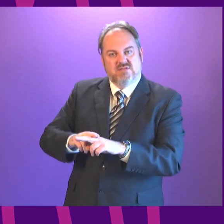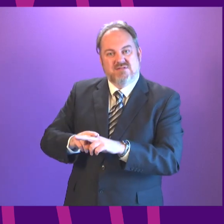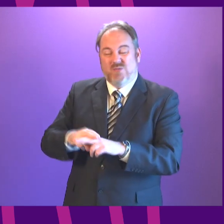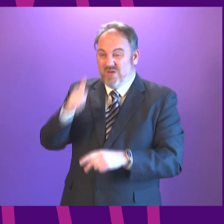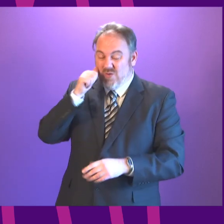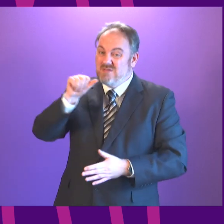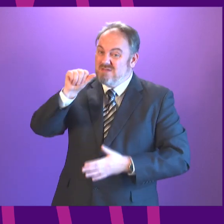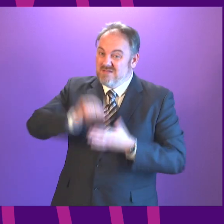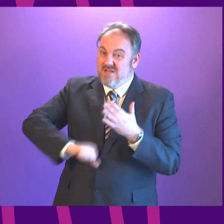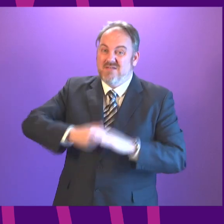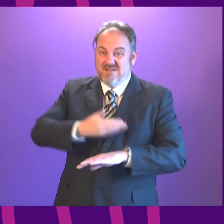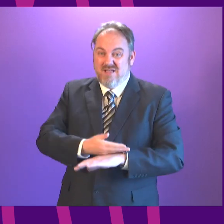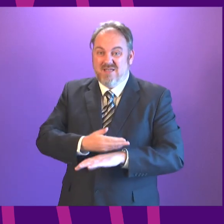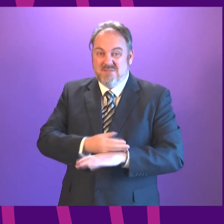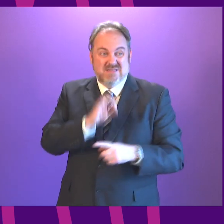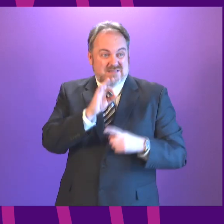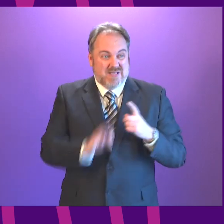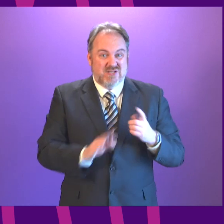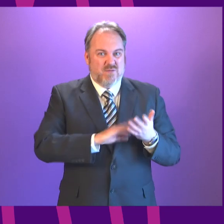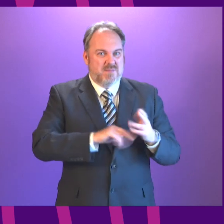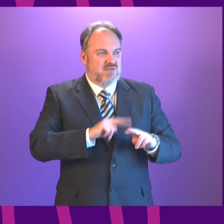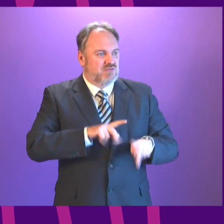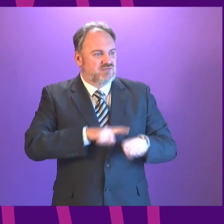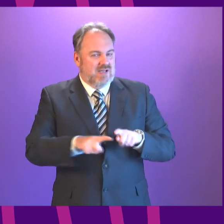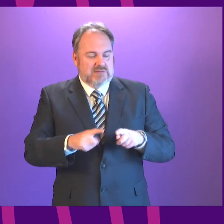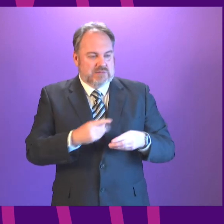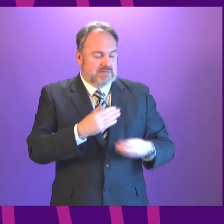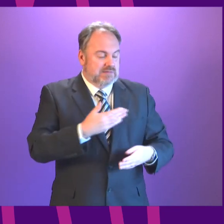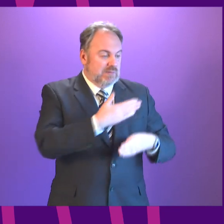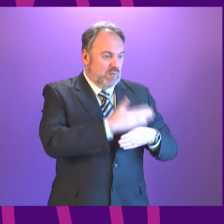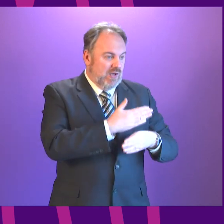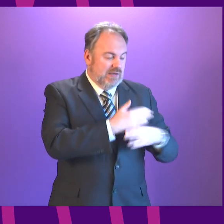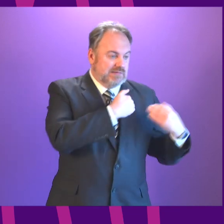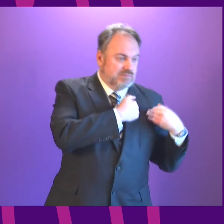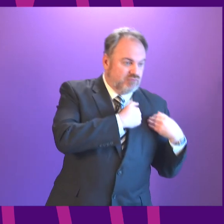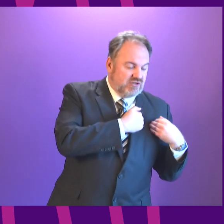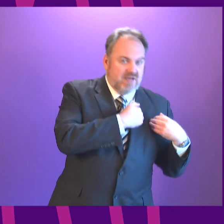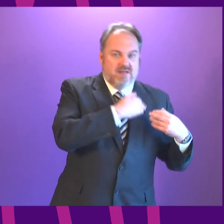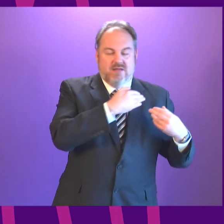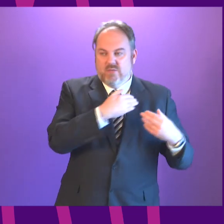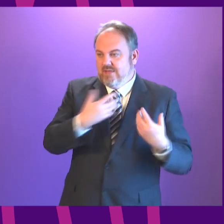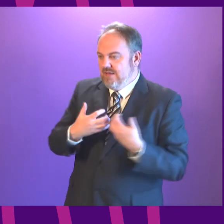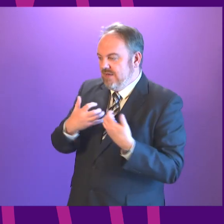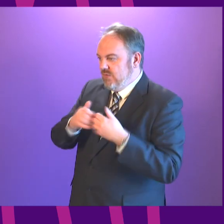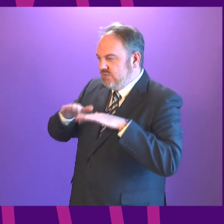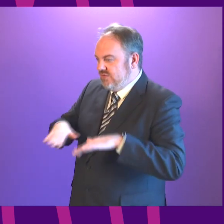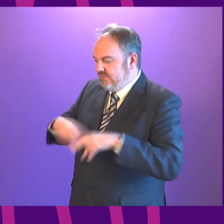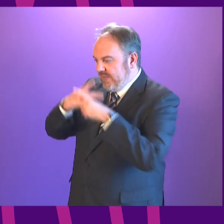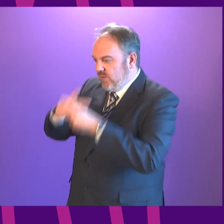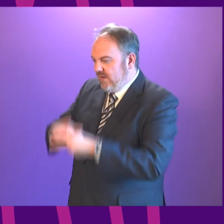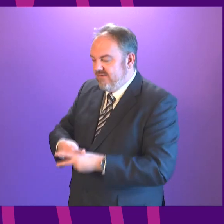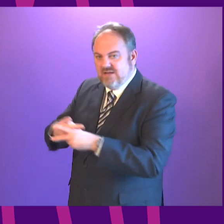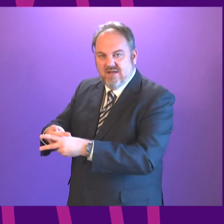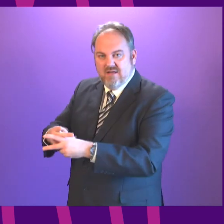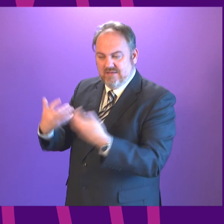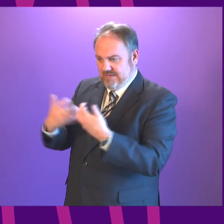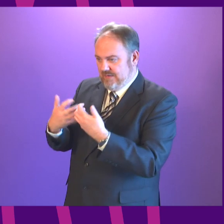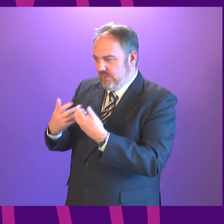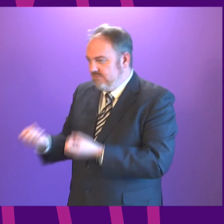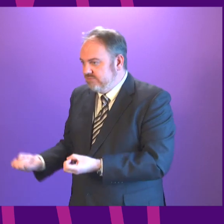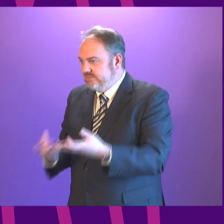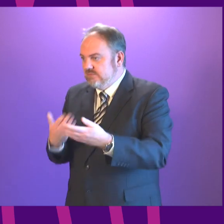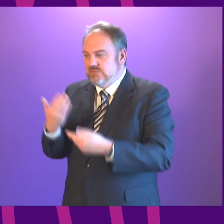who are, again, trying to juggle the demands of work and childcare. Even in level 4, if